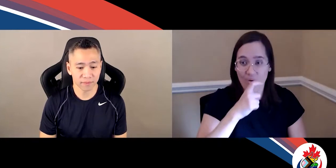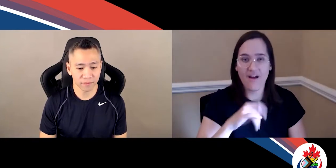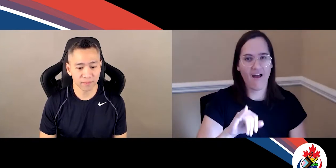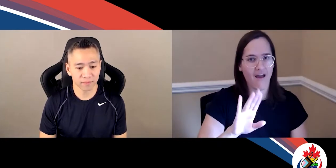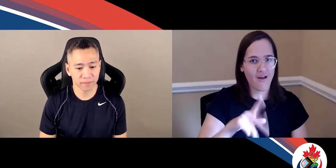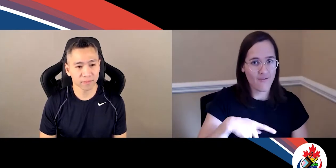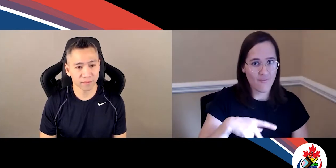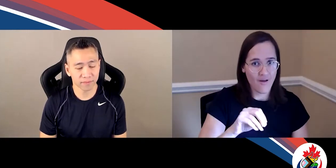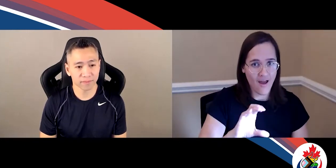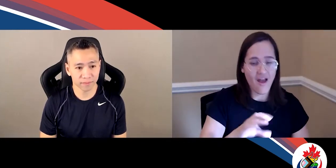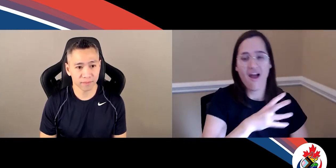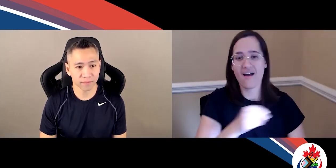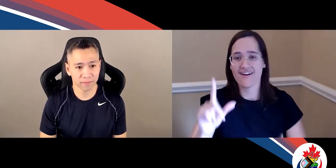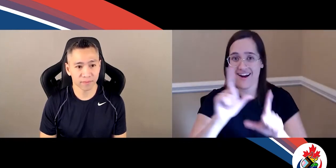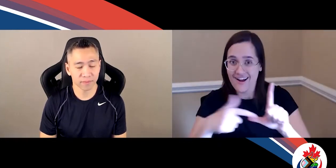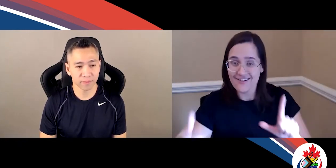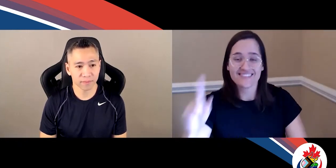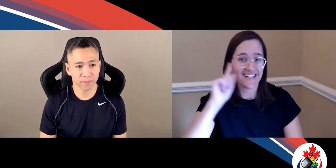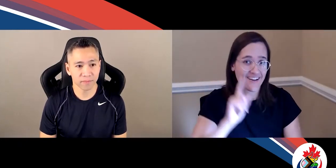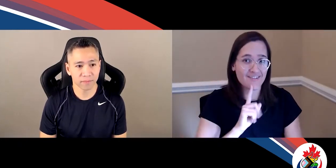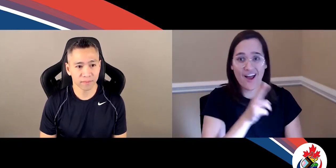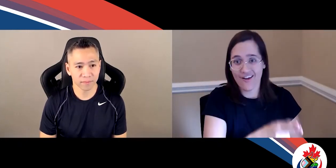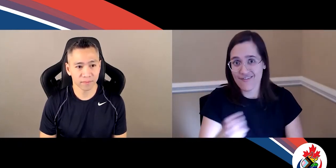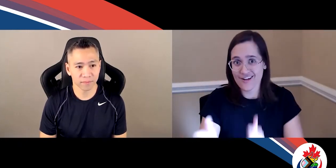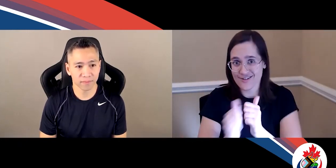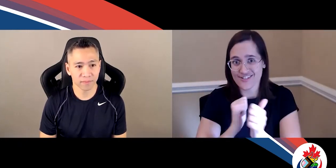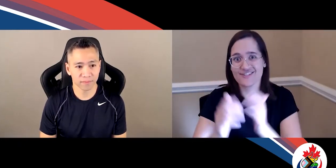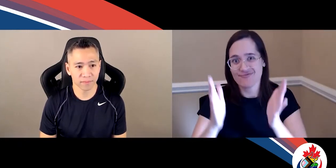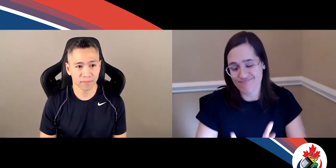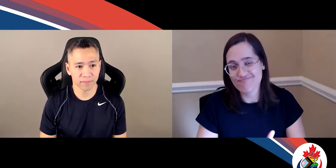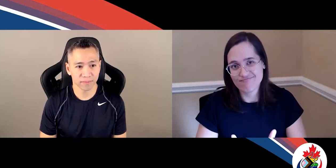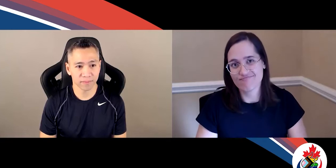IBPOC and LGBTQIA2S+ Deaf and hard-of-hearing individuals.